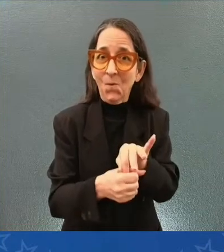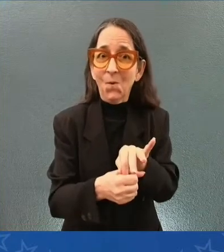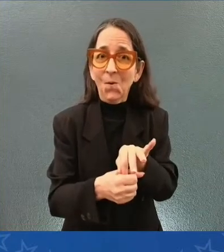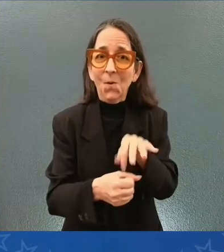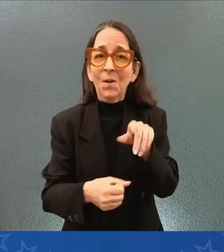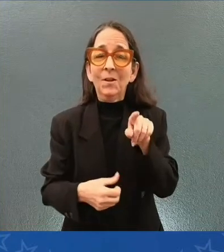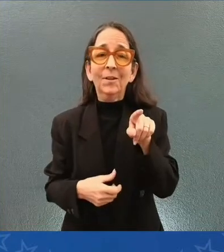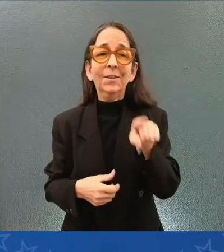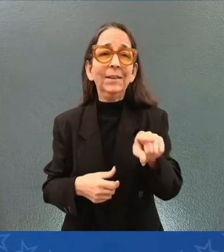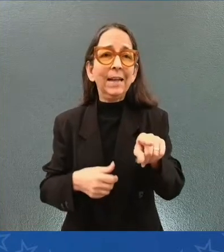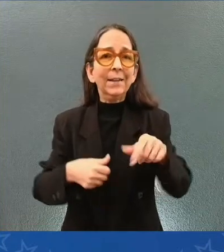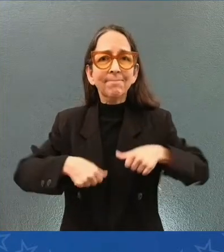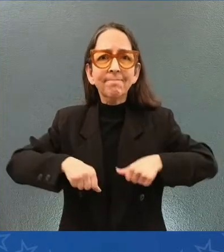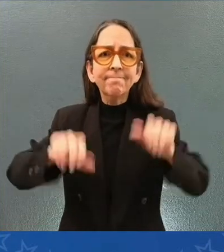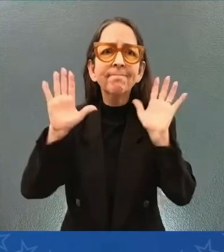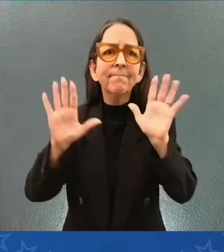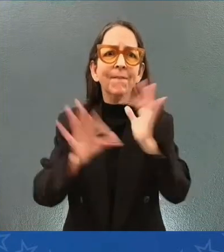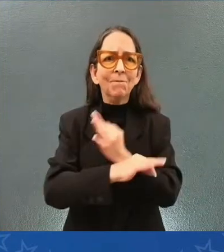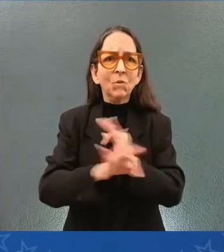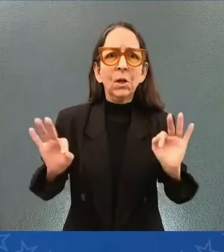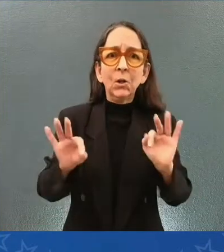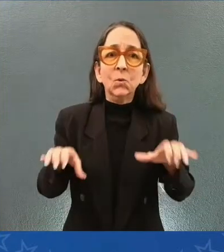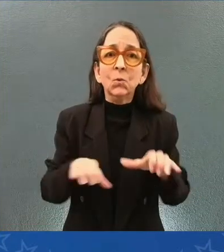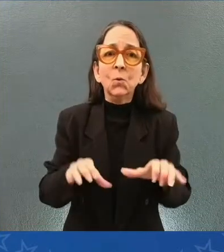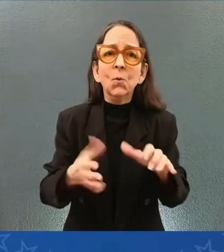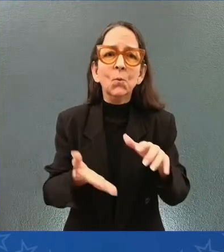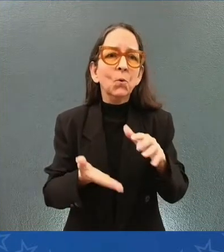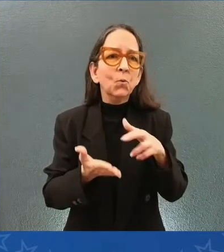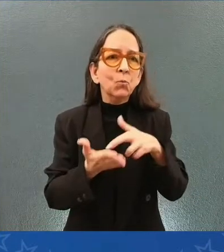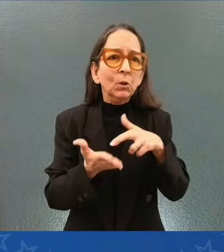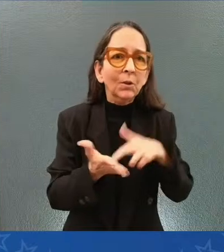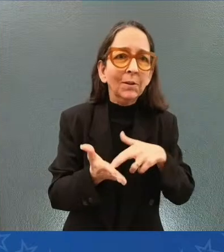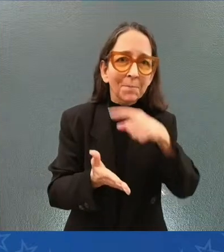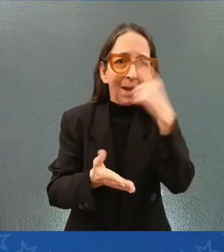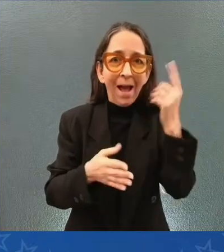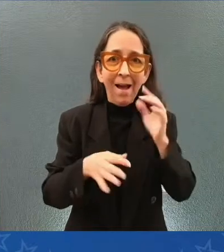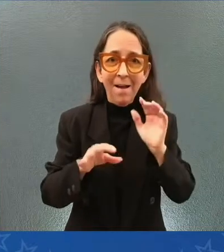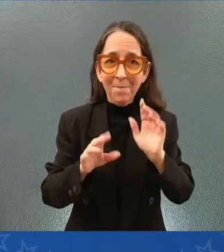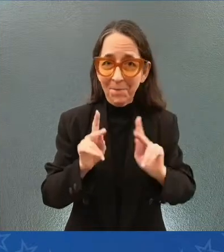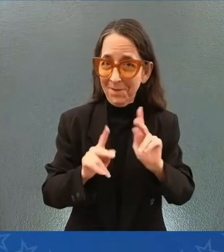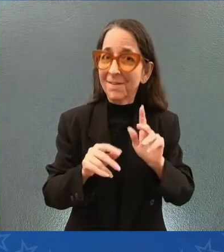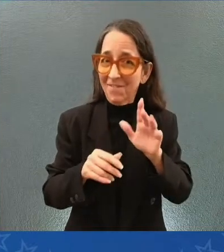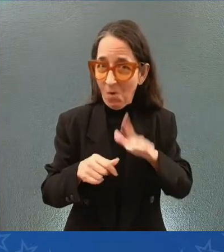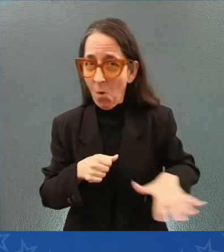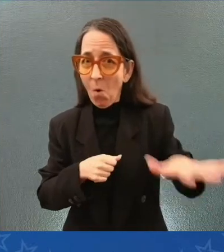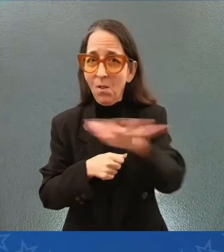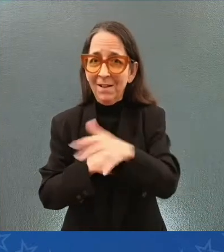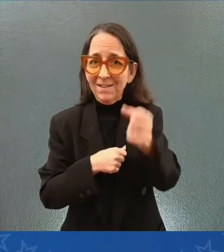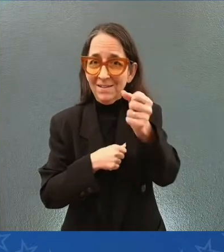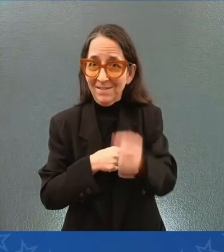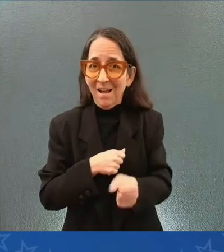Black voters across the South. Brutally beaten but undeterred, for decades she spoke truth to power,